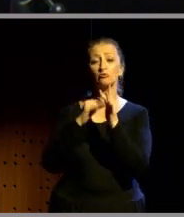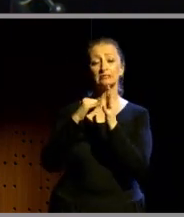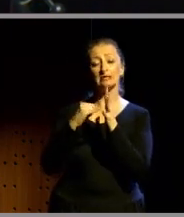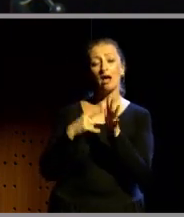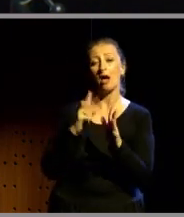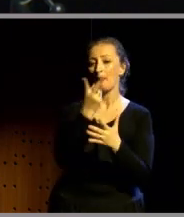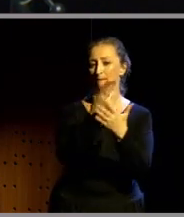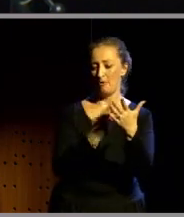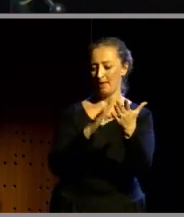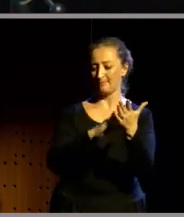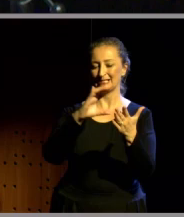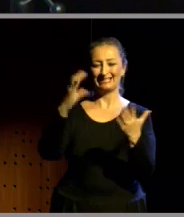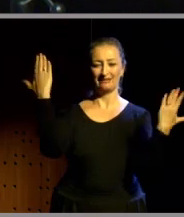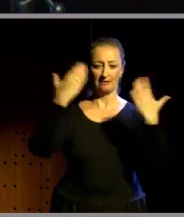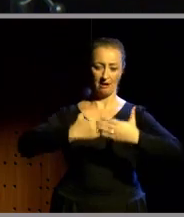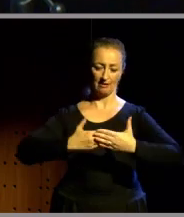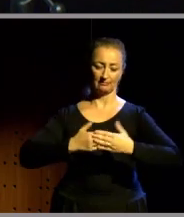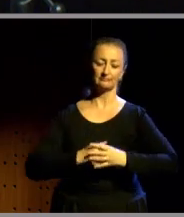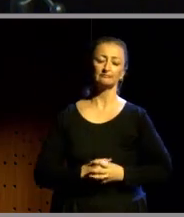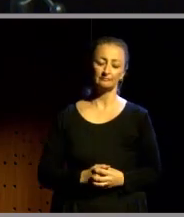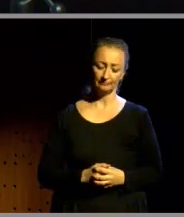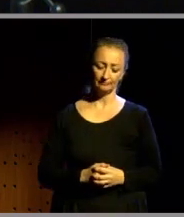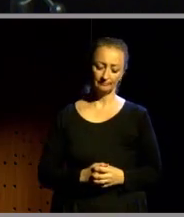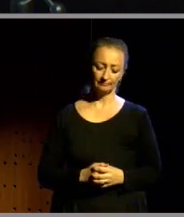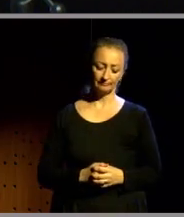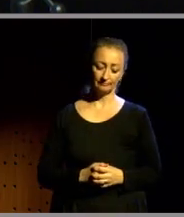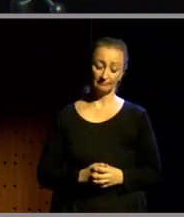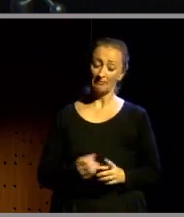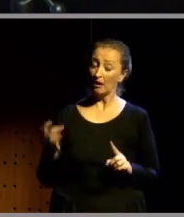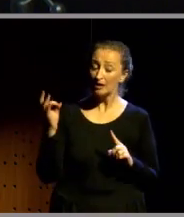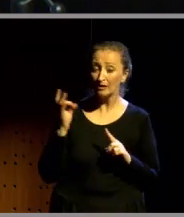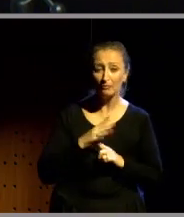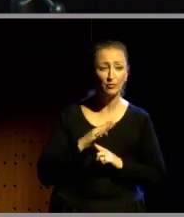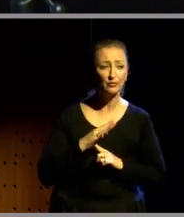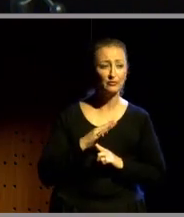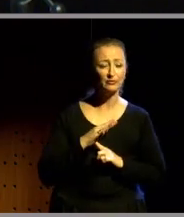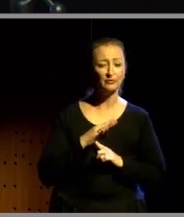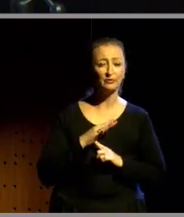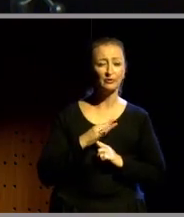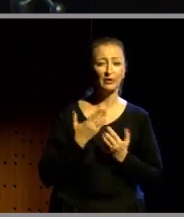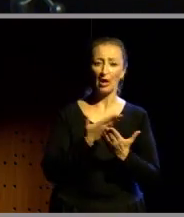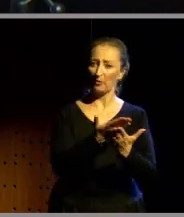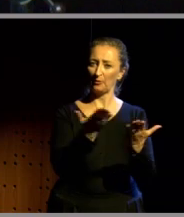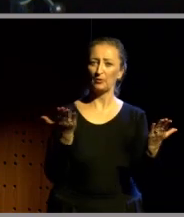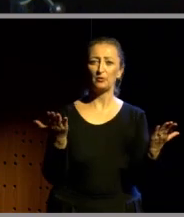But importantly, and this is what we are all here to do, we wanted to acknowledge all